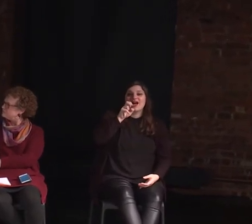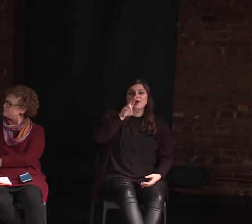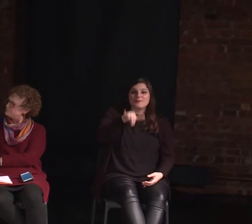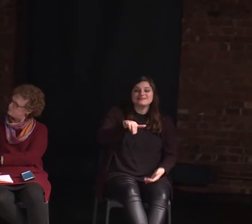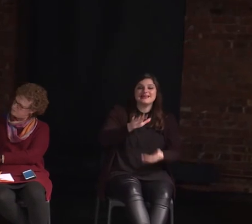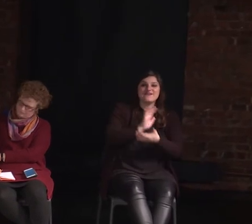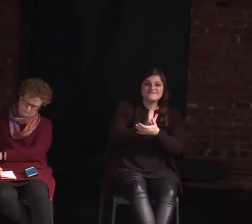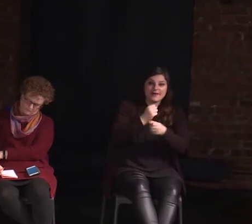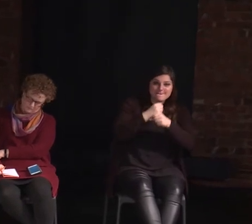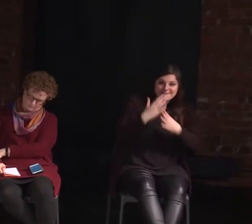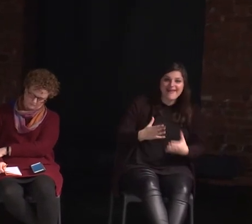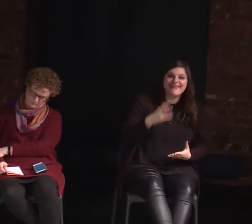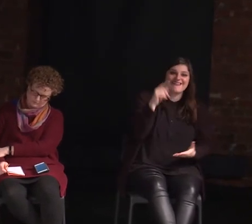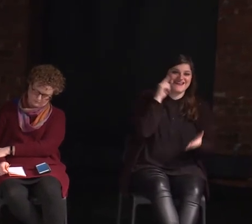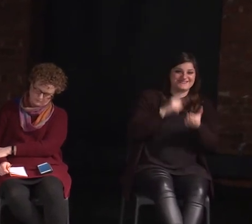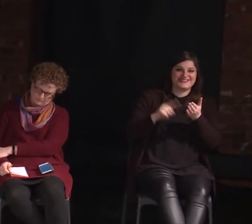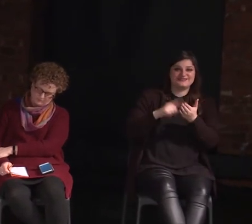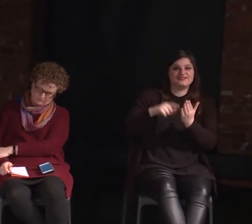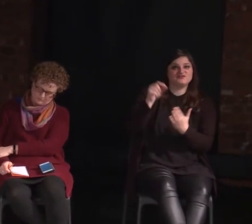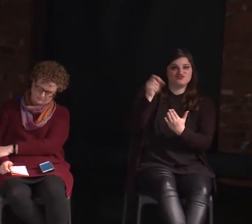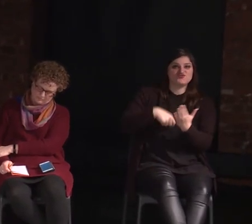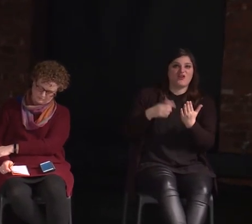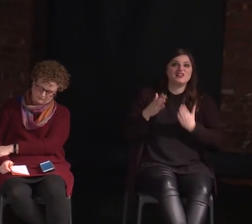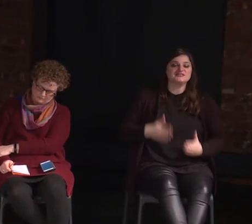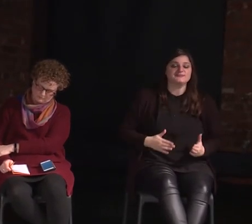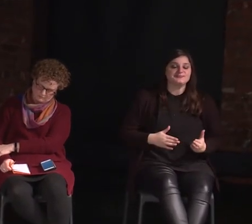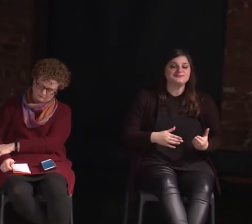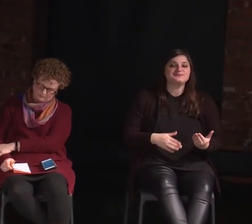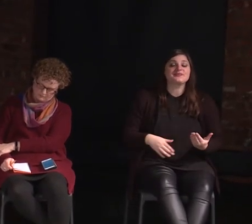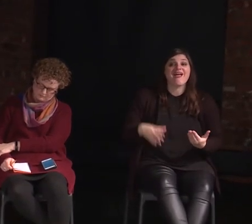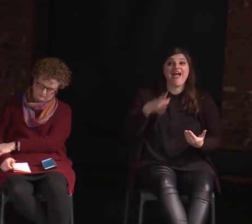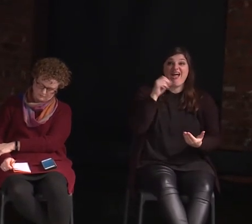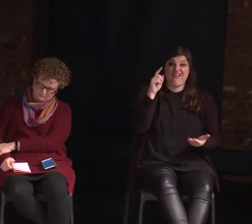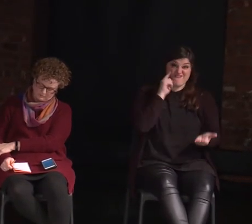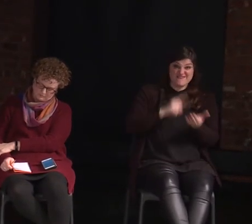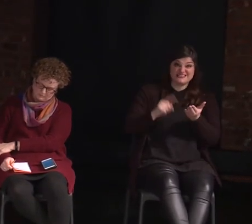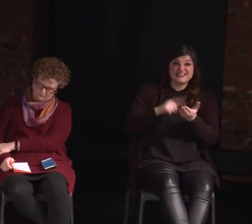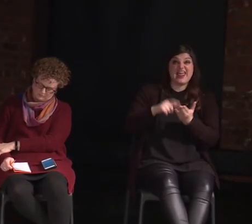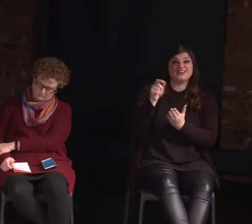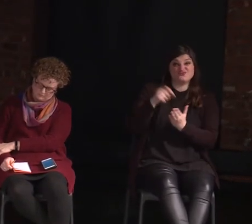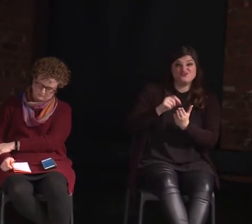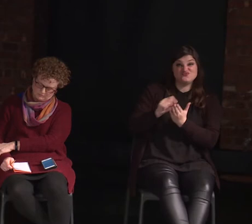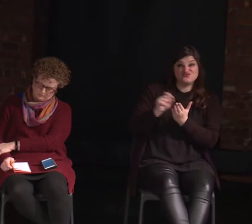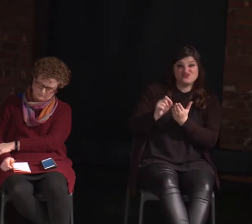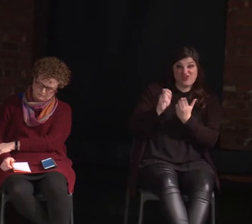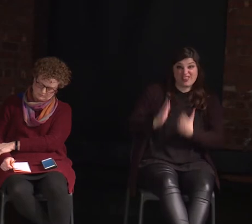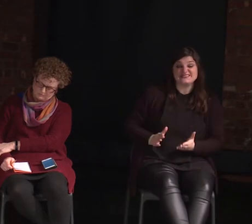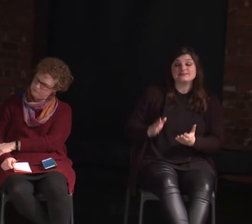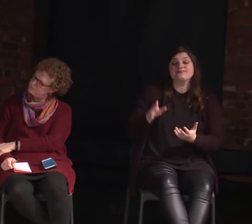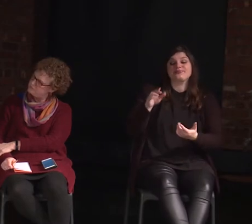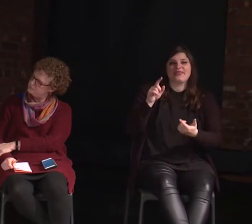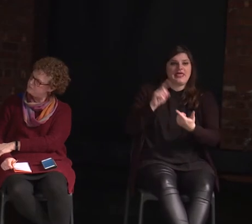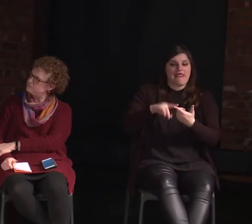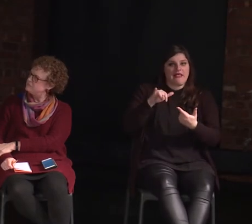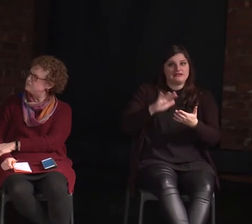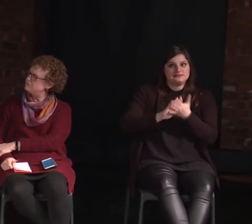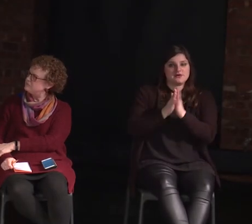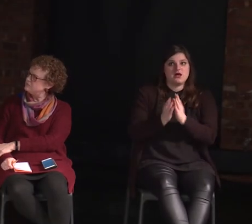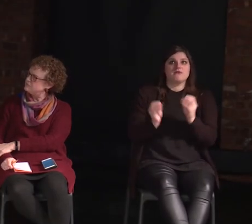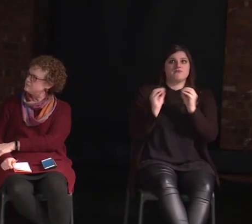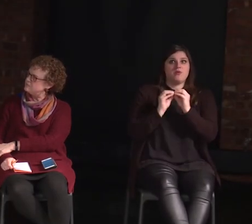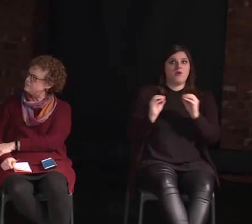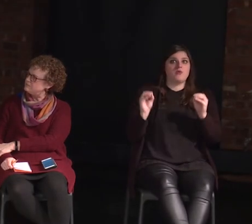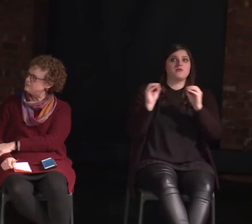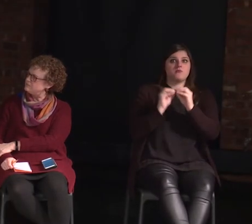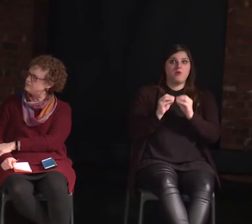I would note that investigative journalism has become all the more urgent particularly